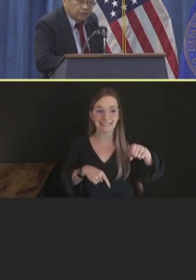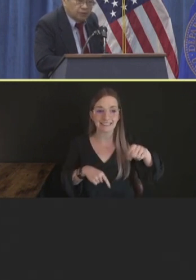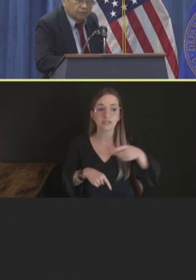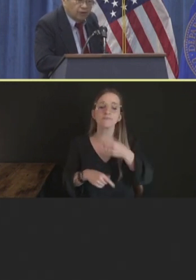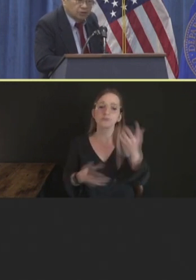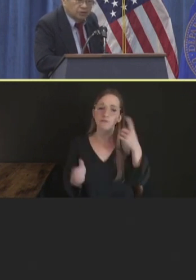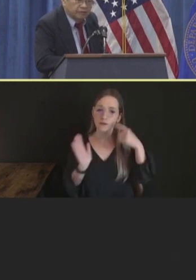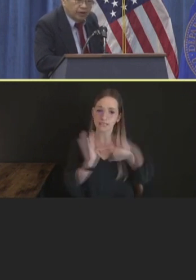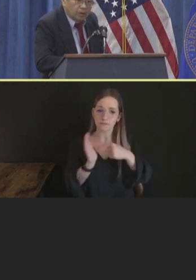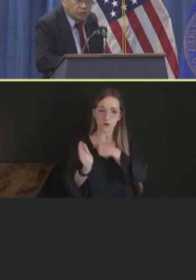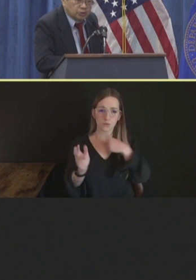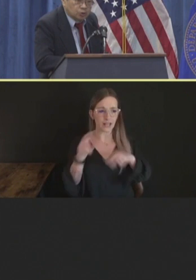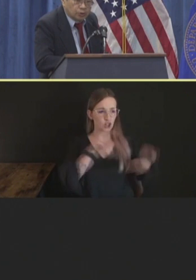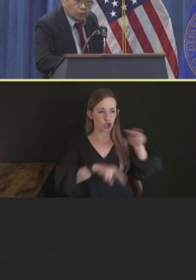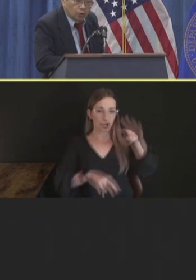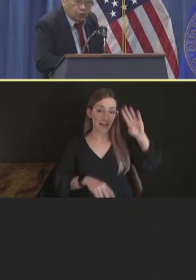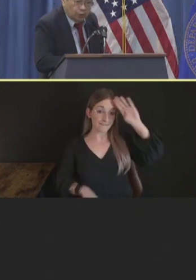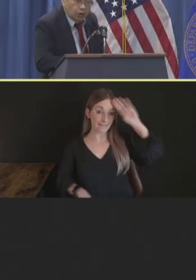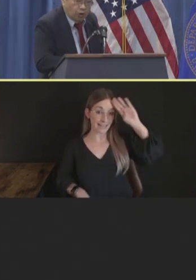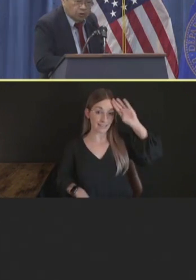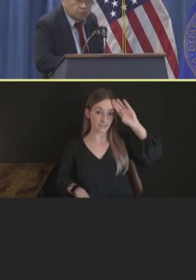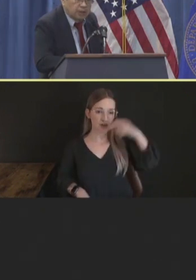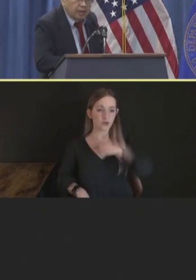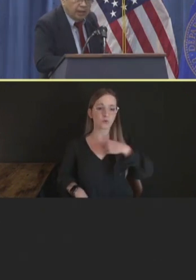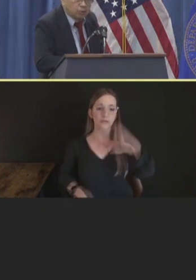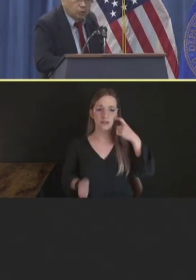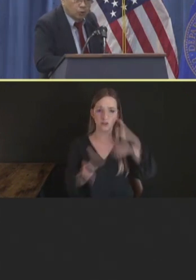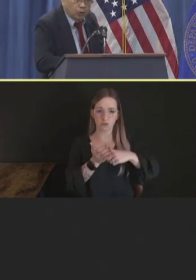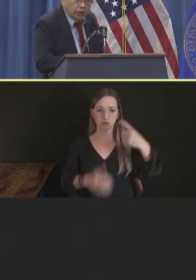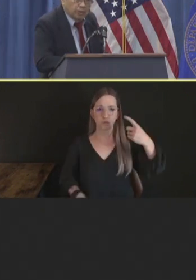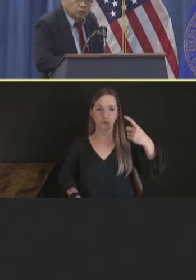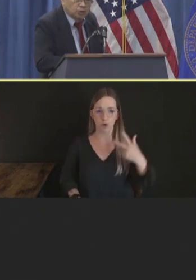after the infection, developed sensory neural hearing loss, and we want to make sure that